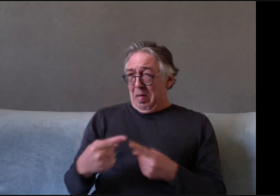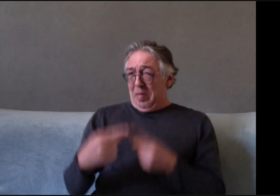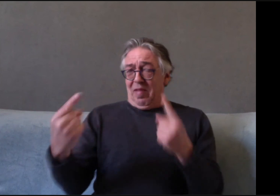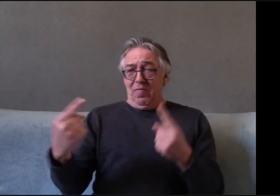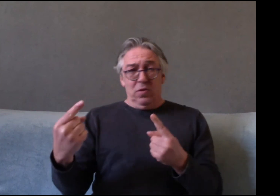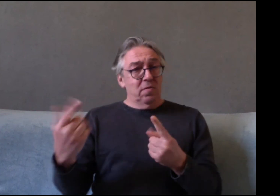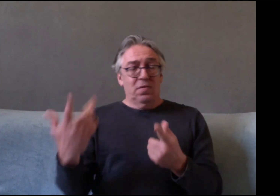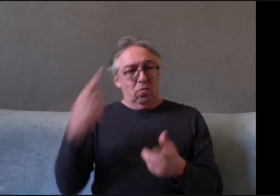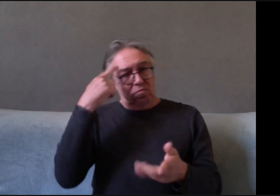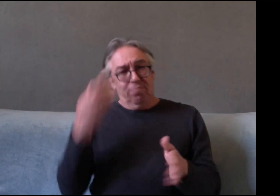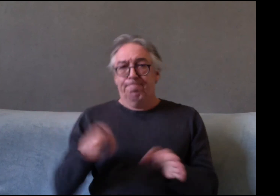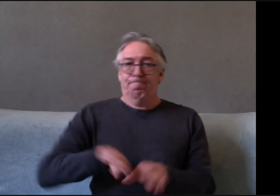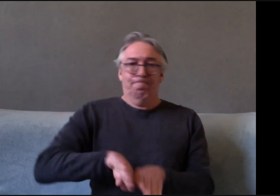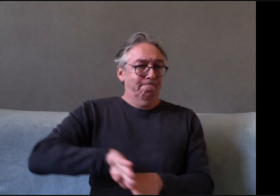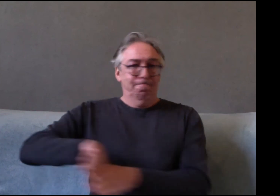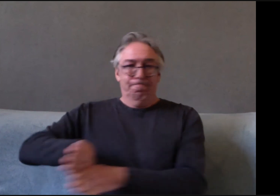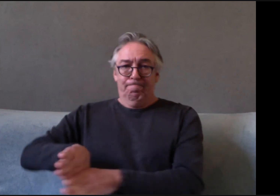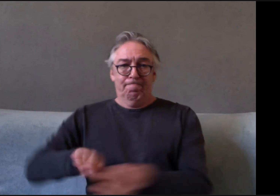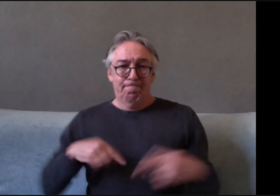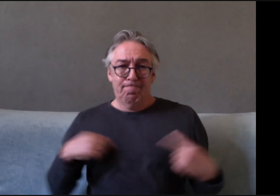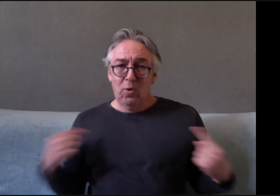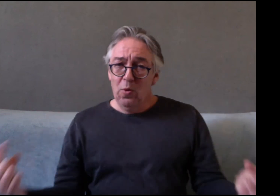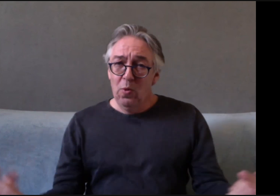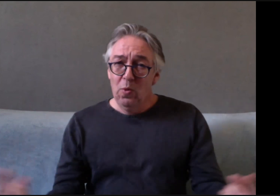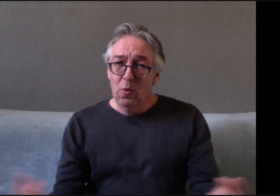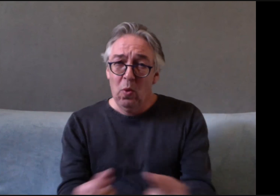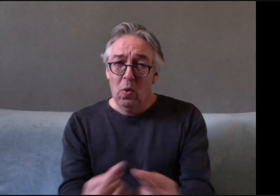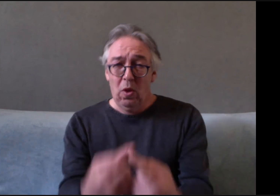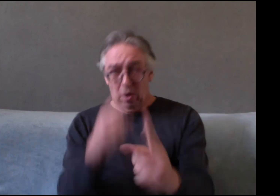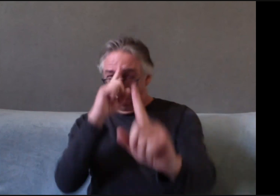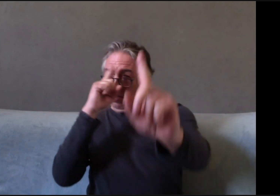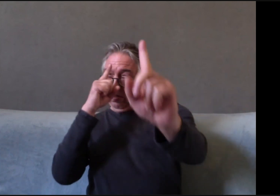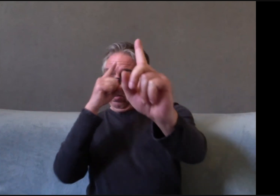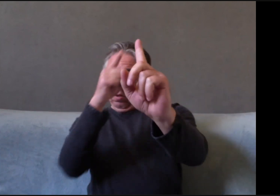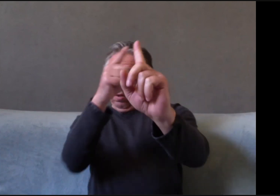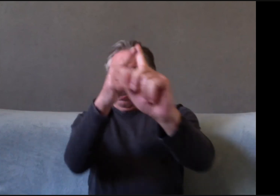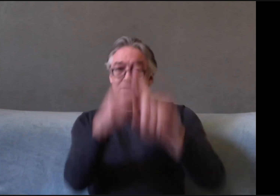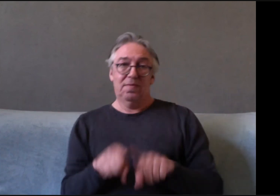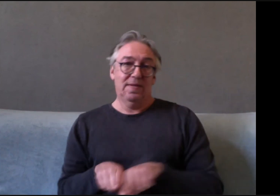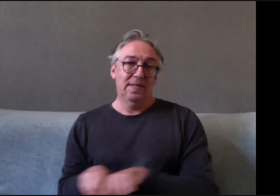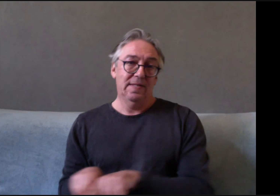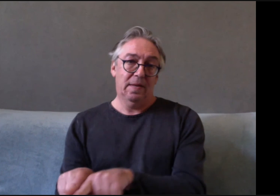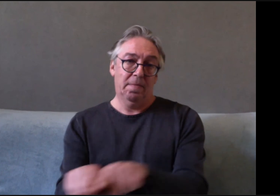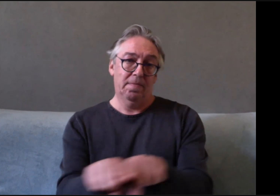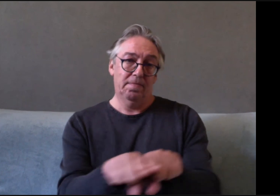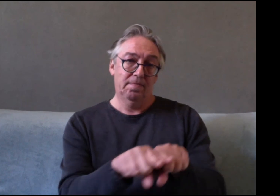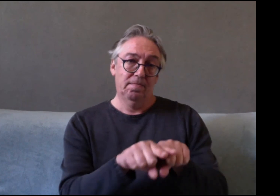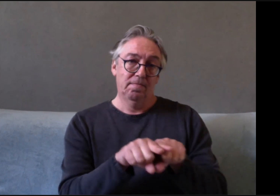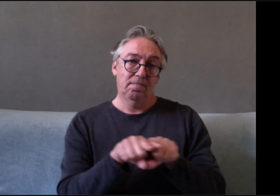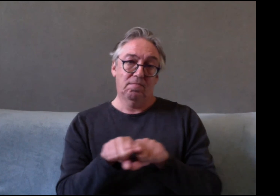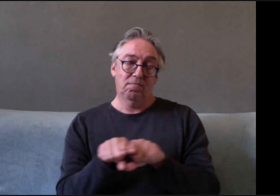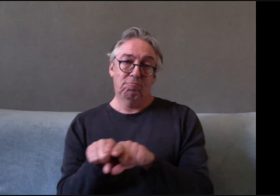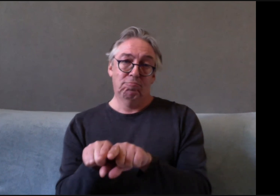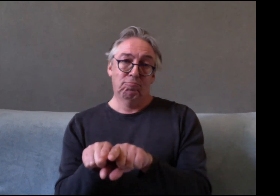We are all the same before this COVID-19 attack